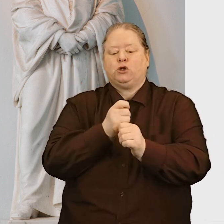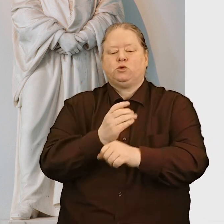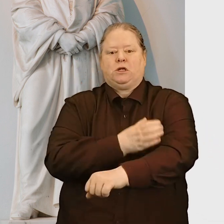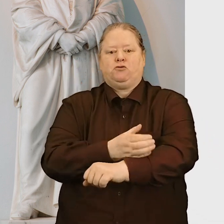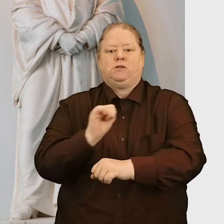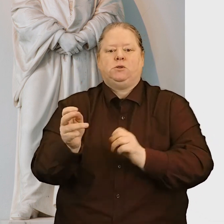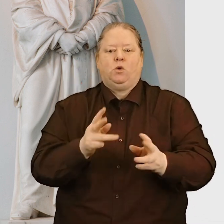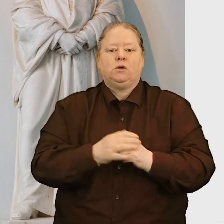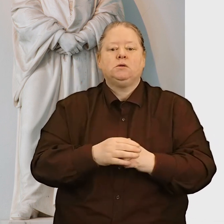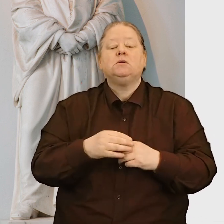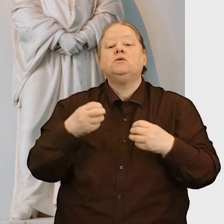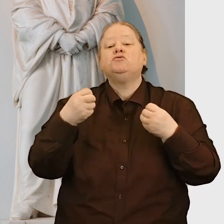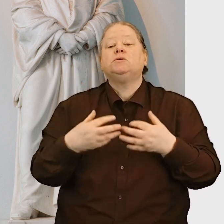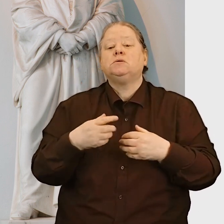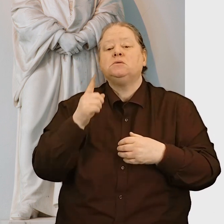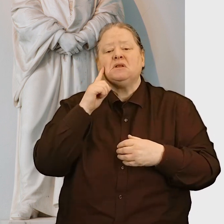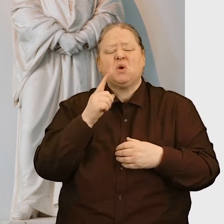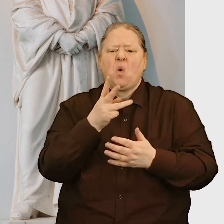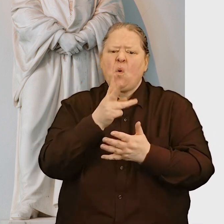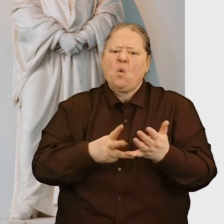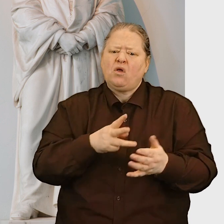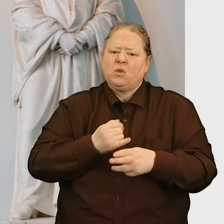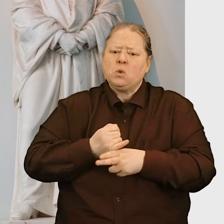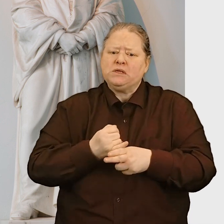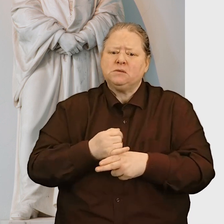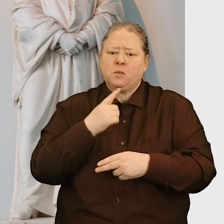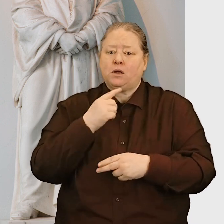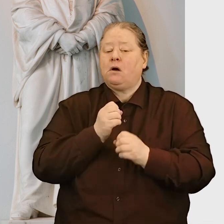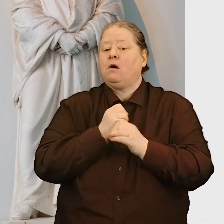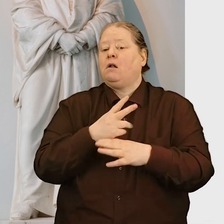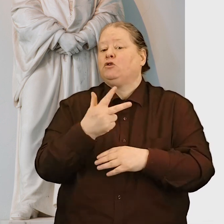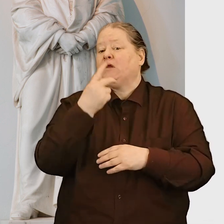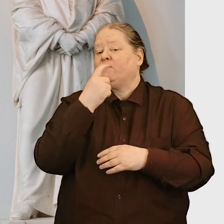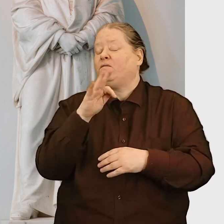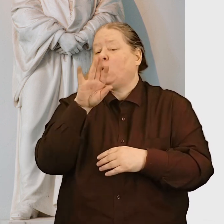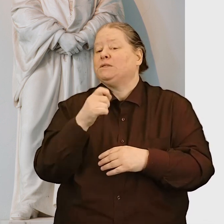The result was considered worth the wait, and all three Foley statues were celebrated by the College as